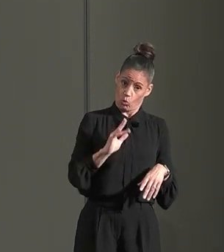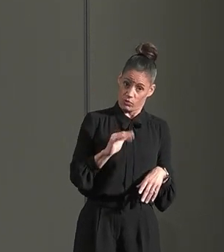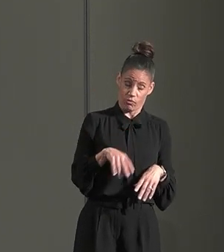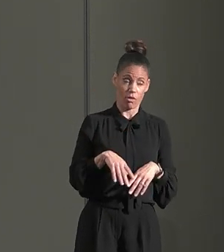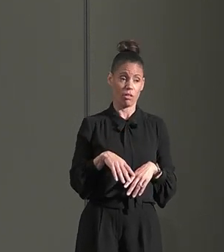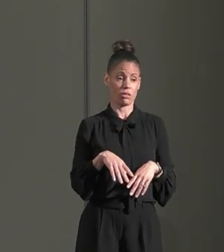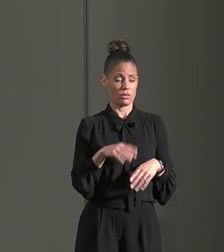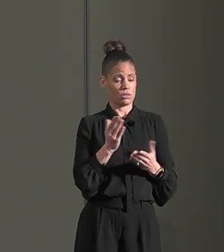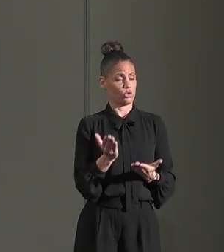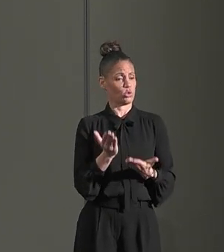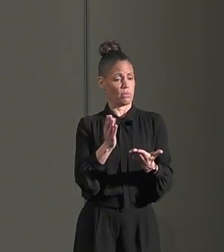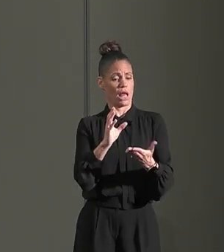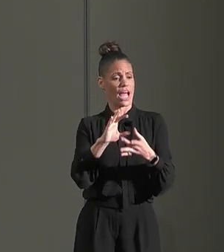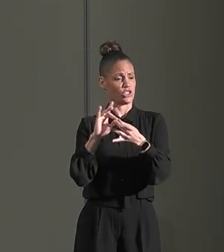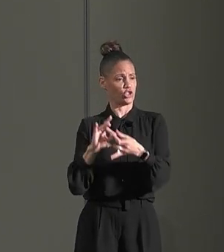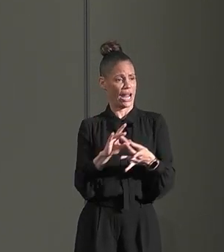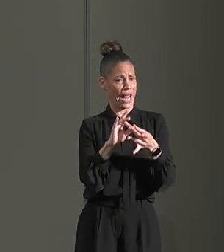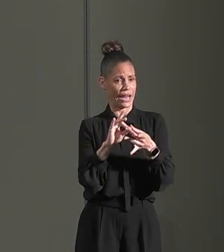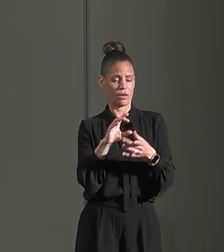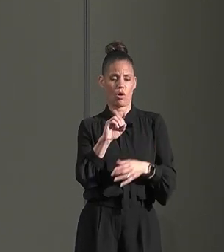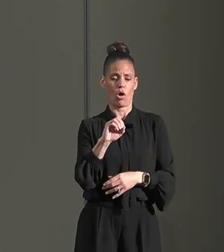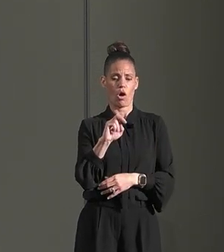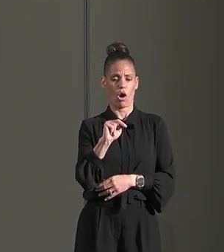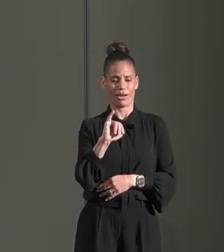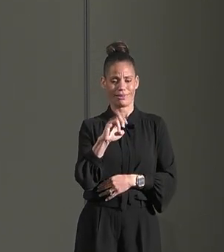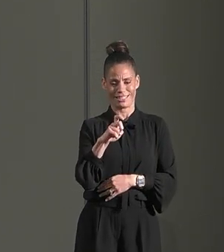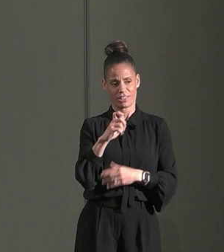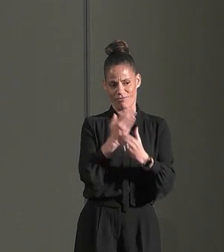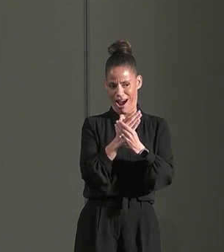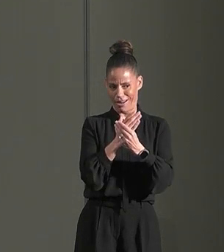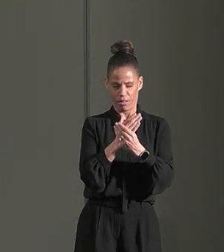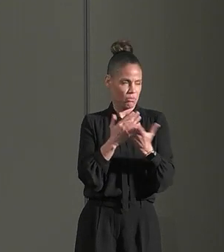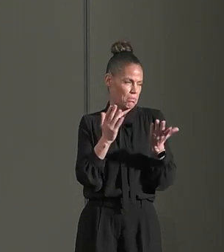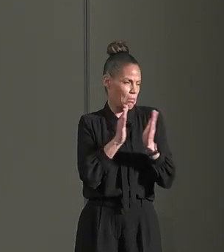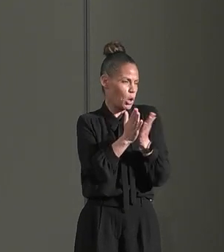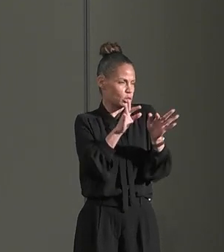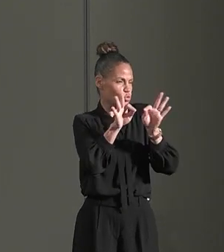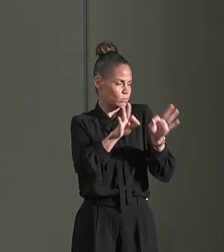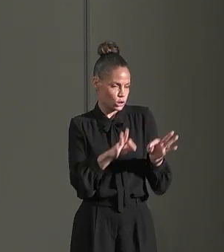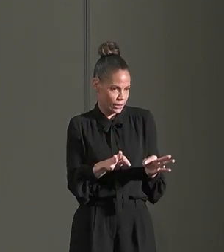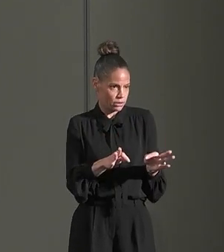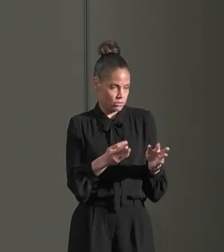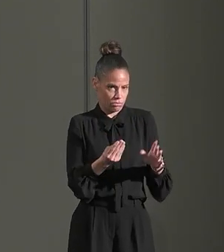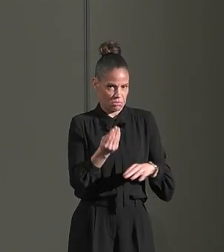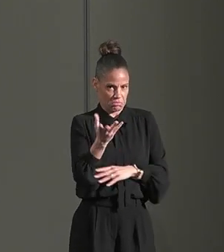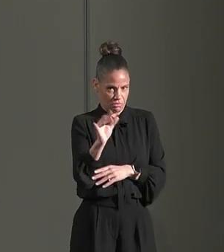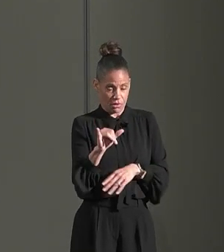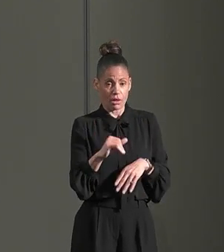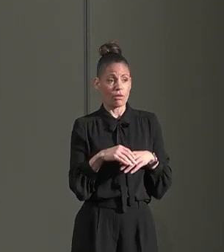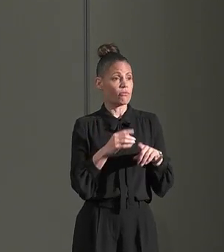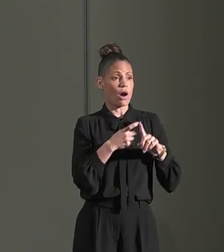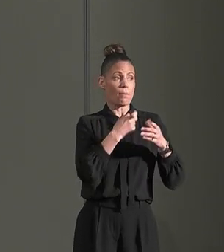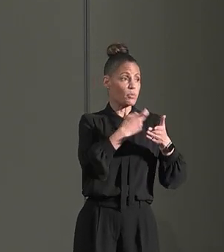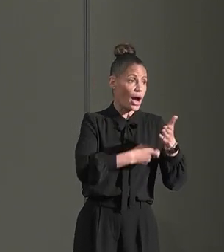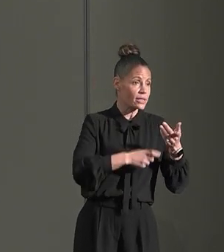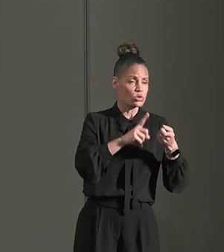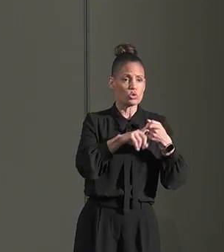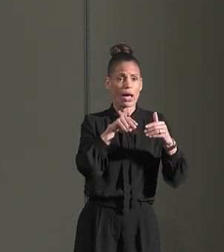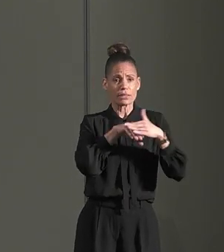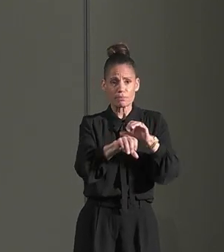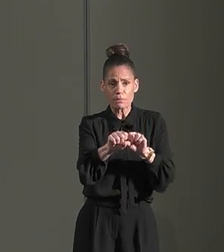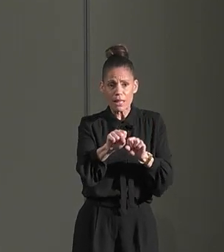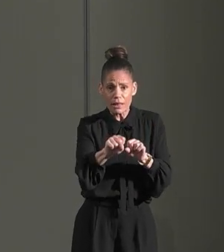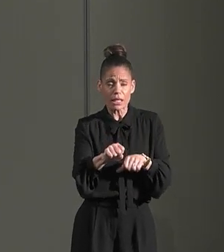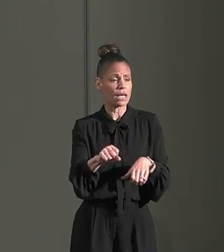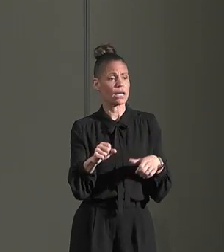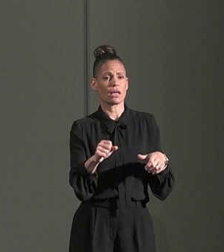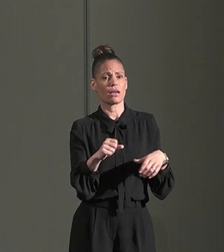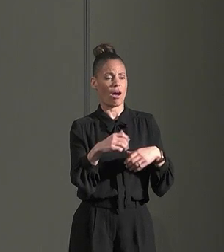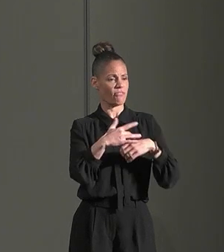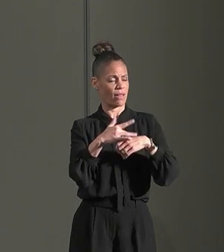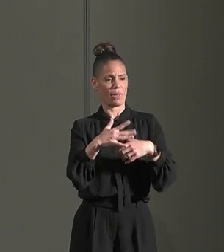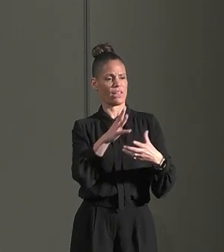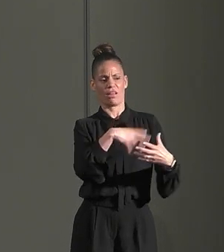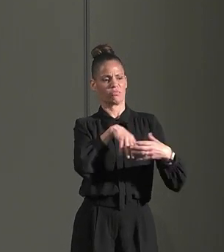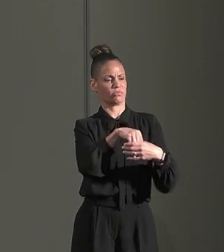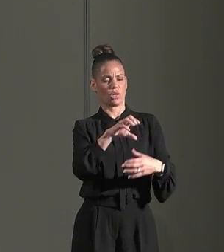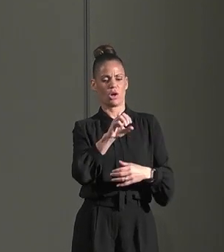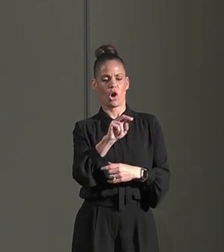method they deliver an on ox file that is pricing and availability. Or you could